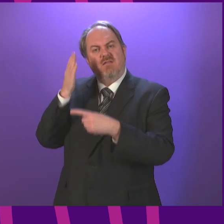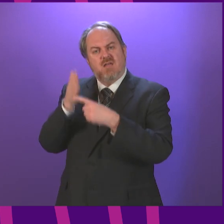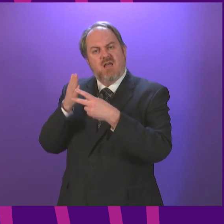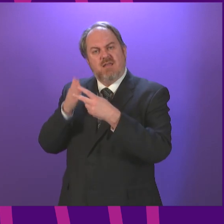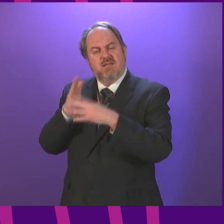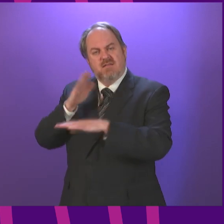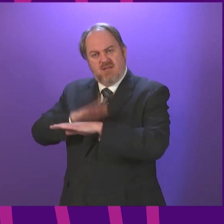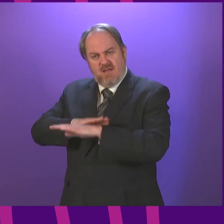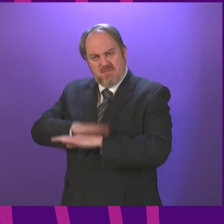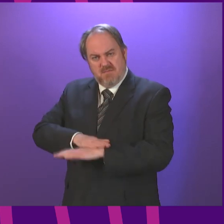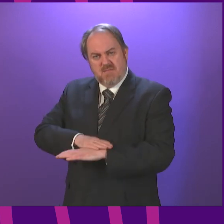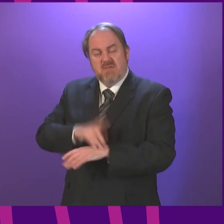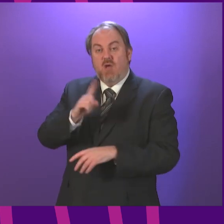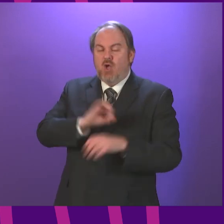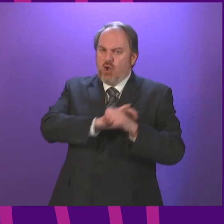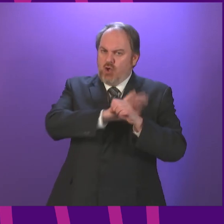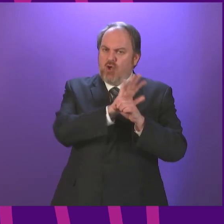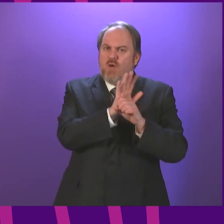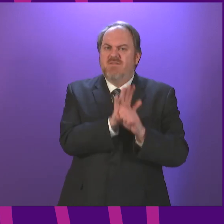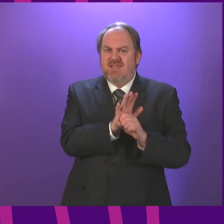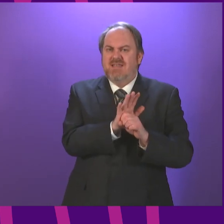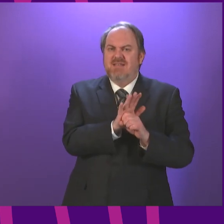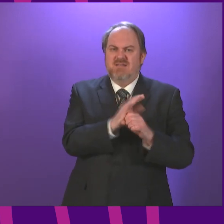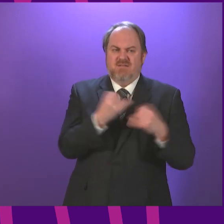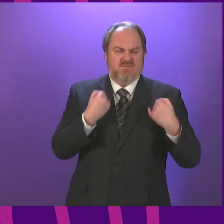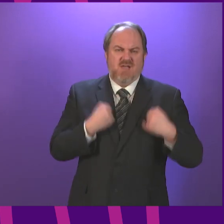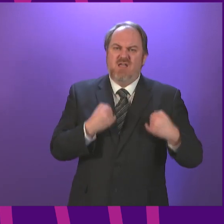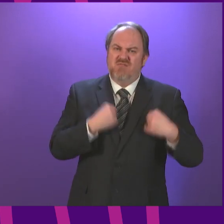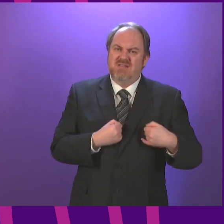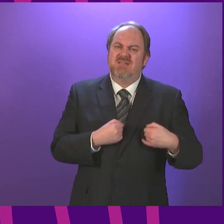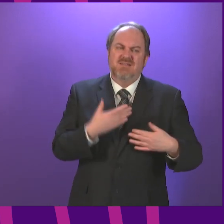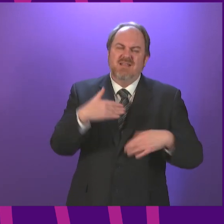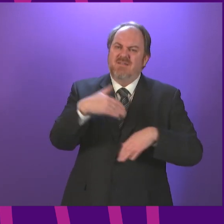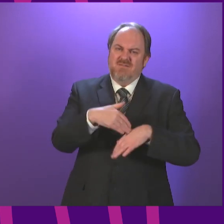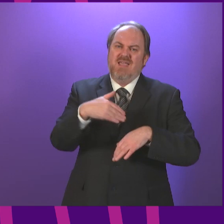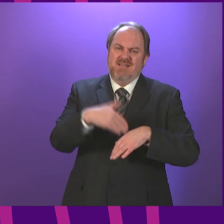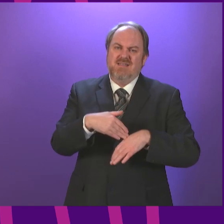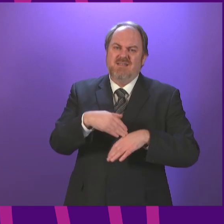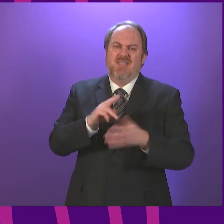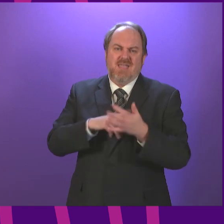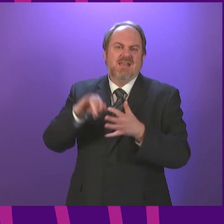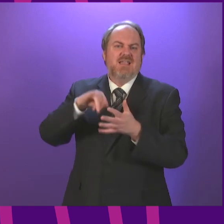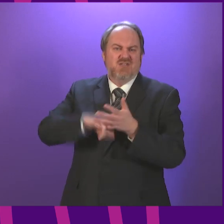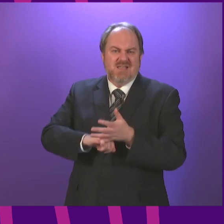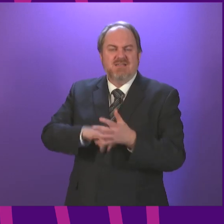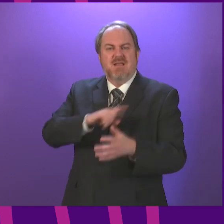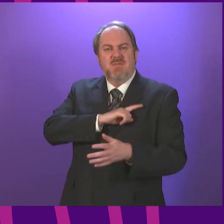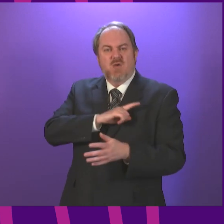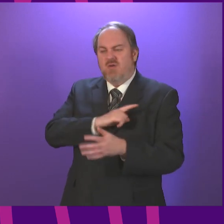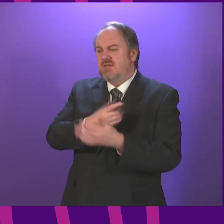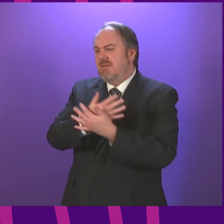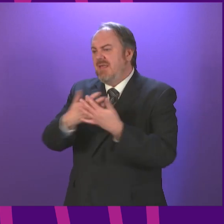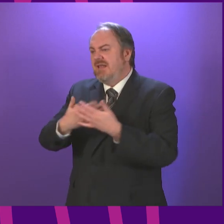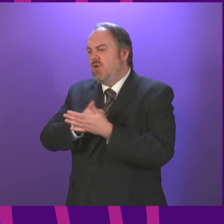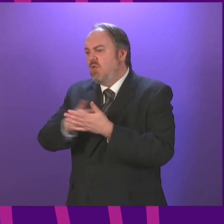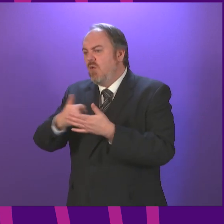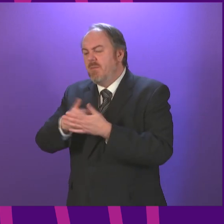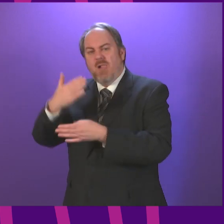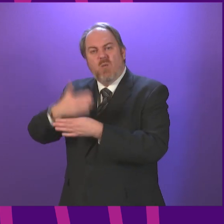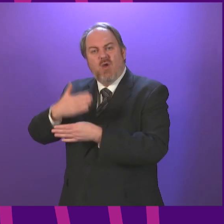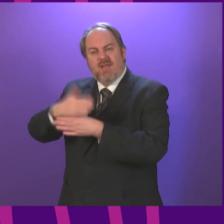Covid has been a serious difficulty due to the pause in many normal aspects of the NHS